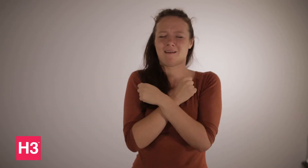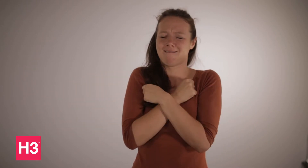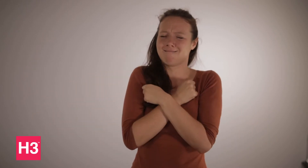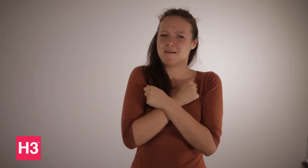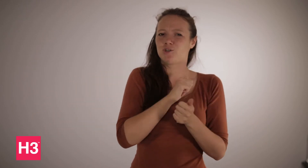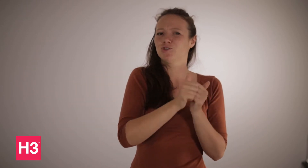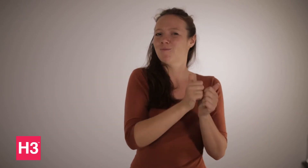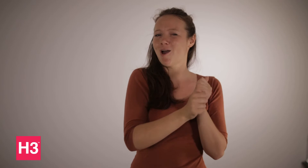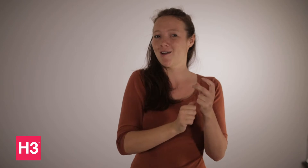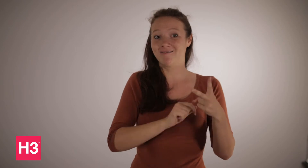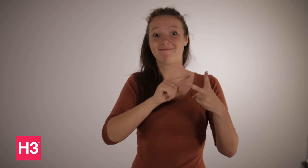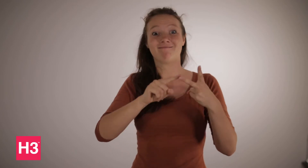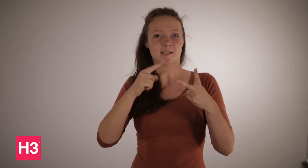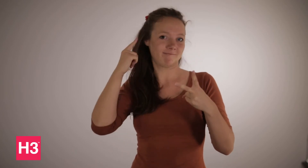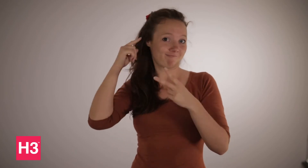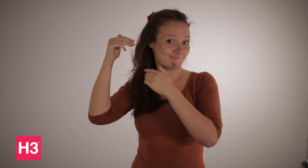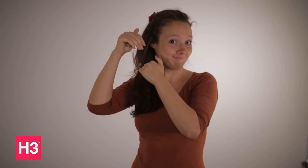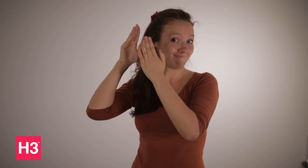being Deaf. In a place where we